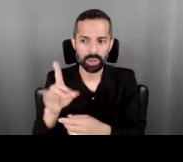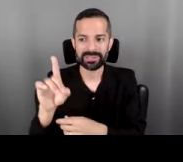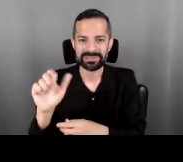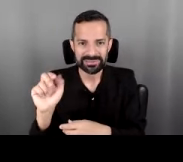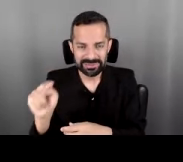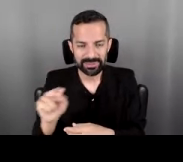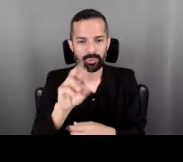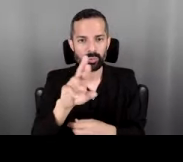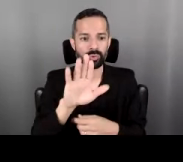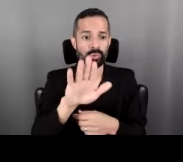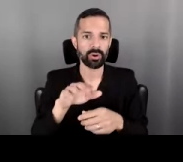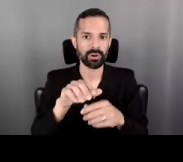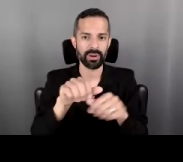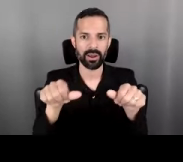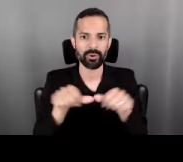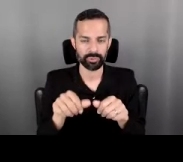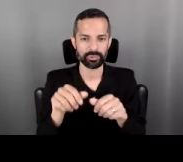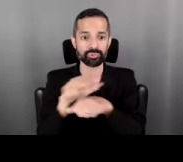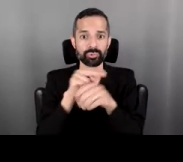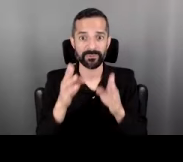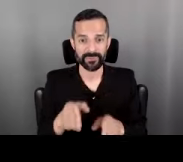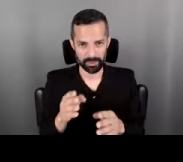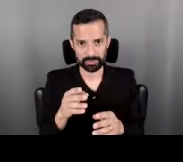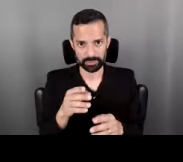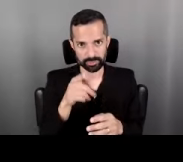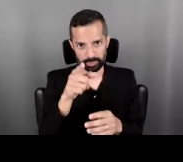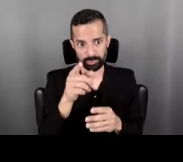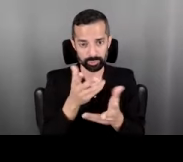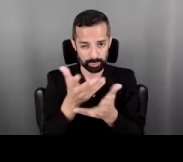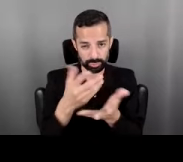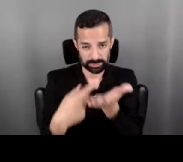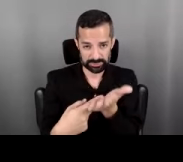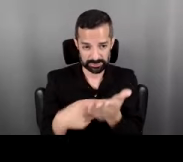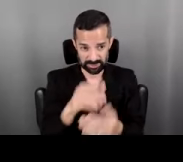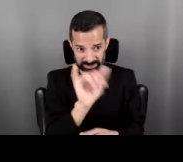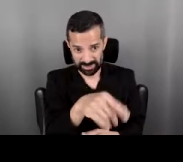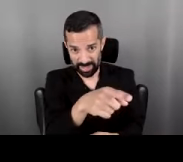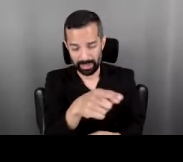this looks like, that is a project that typically they submit,